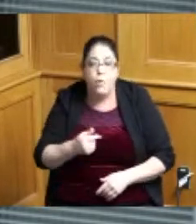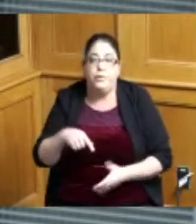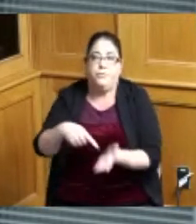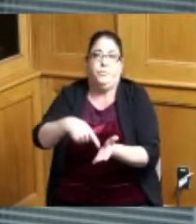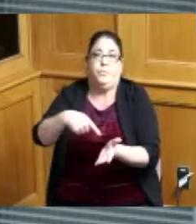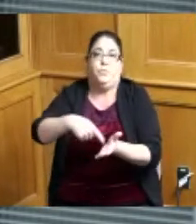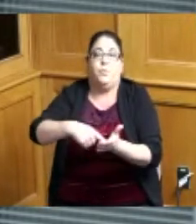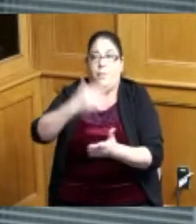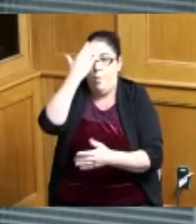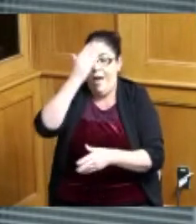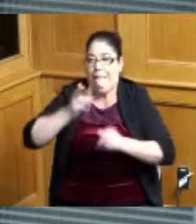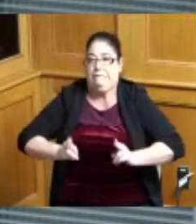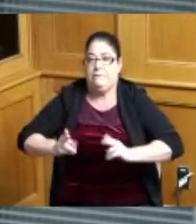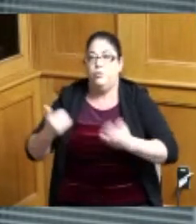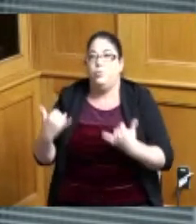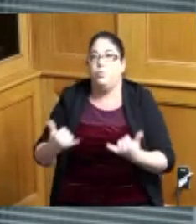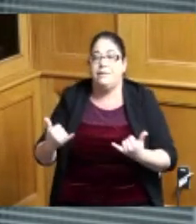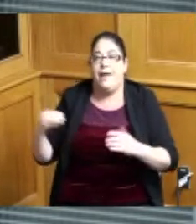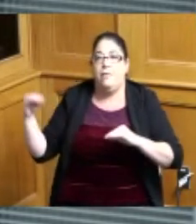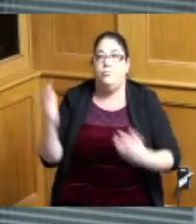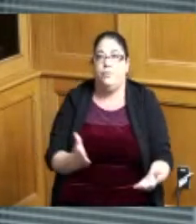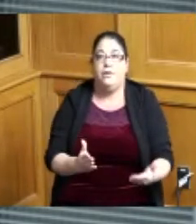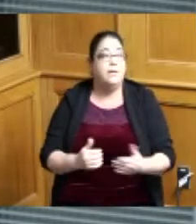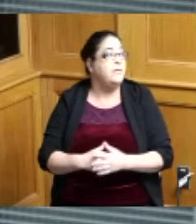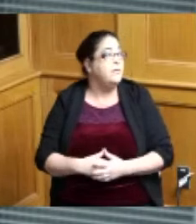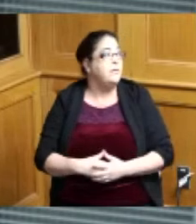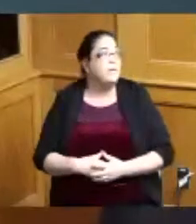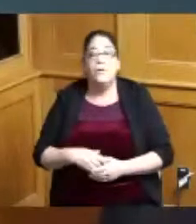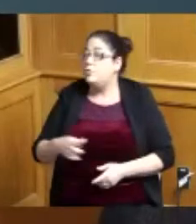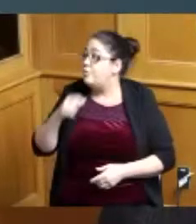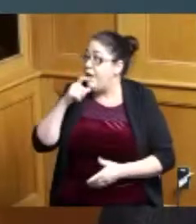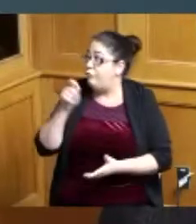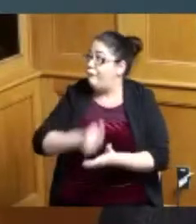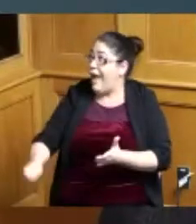here today with buy leaf so you're not writing the grant tonight though nope it's all ready to